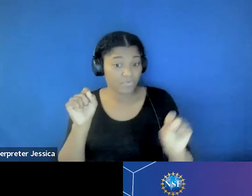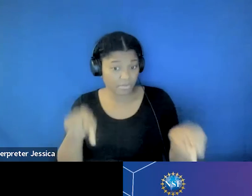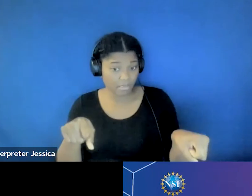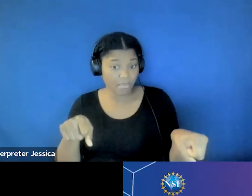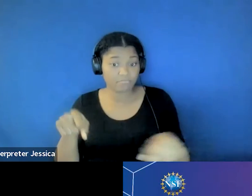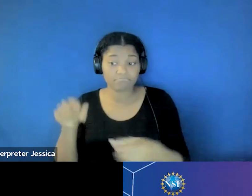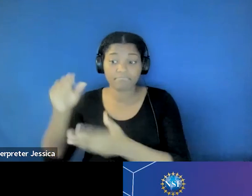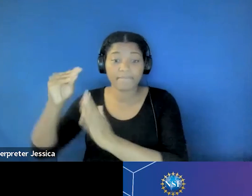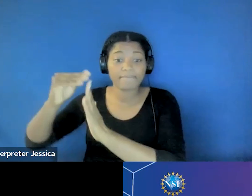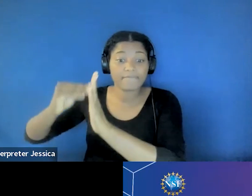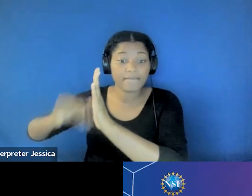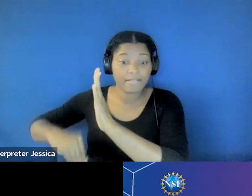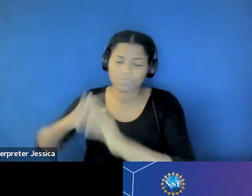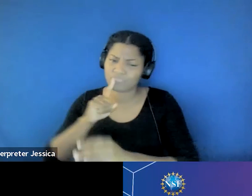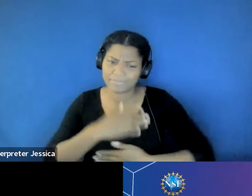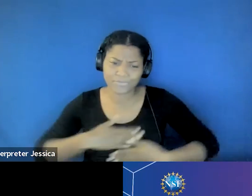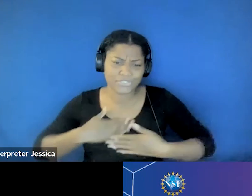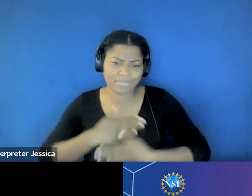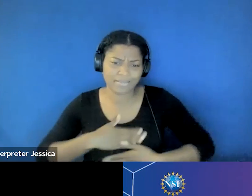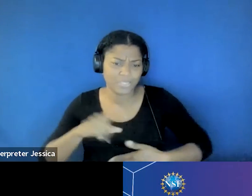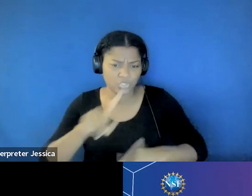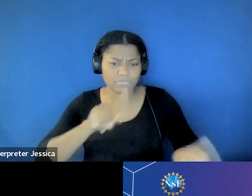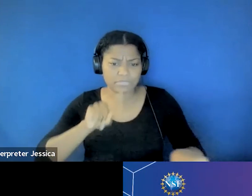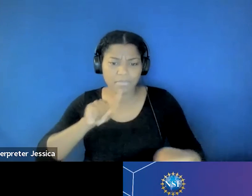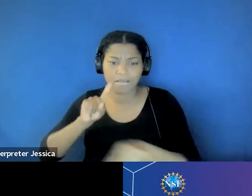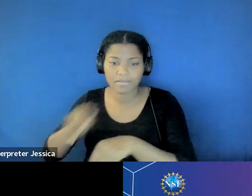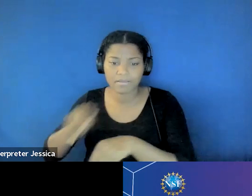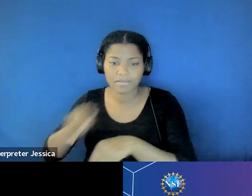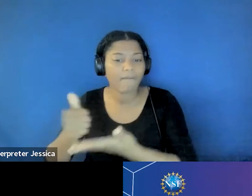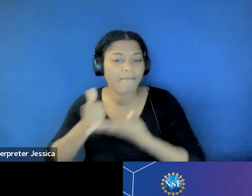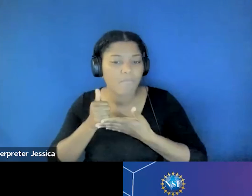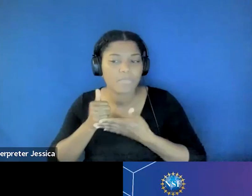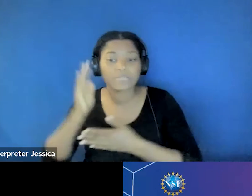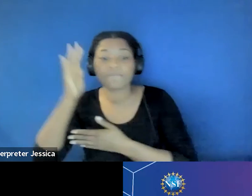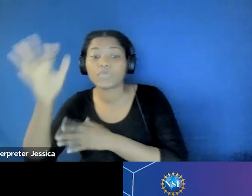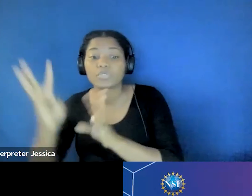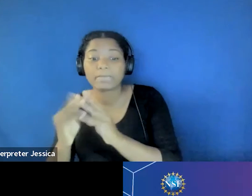fill that out, we'd greatly appreciate your responses. They'll help us shape future conference sessions.